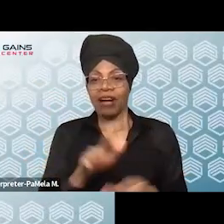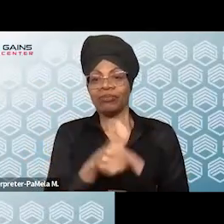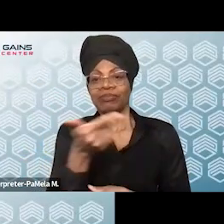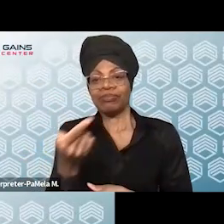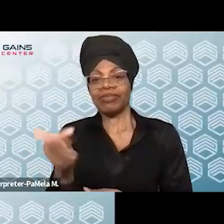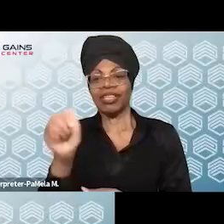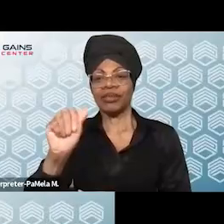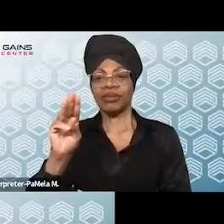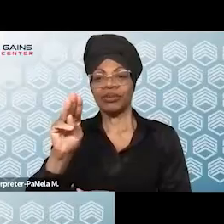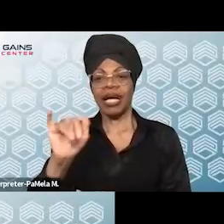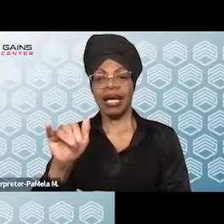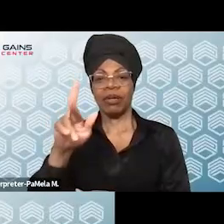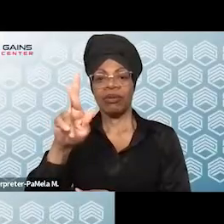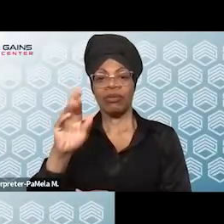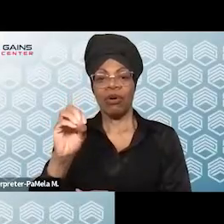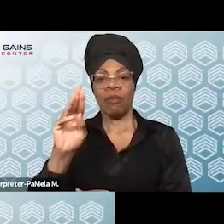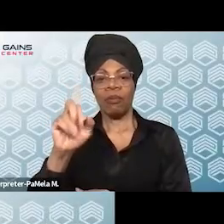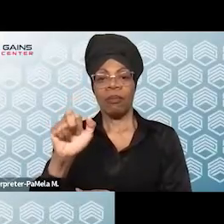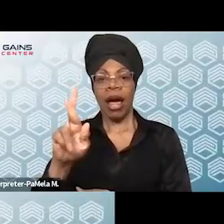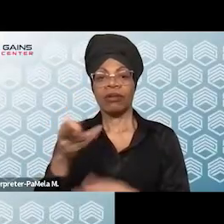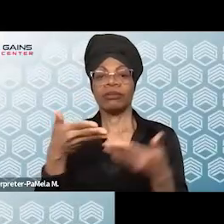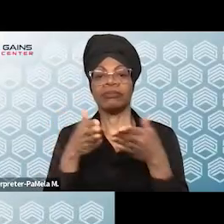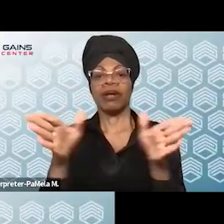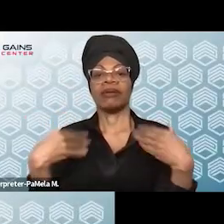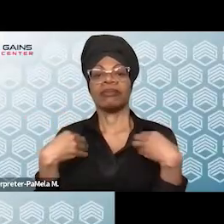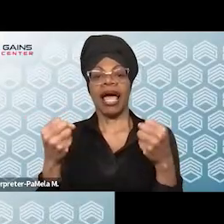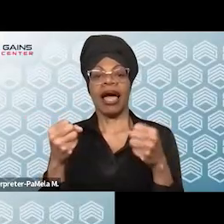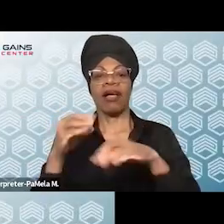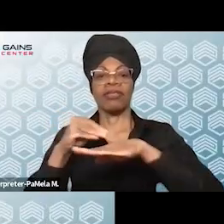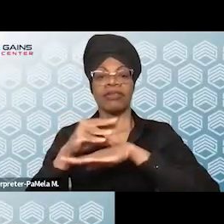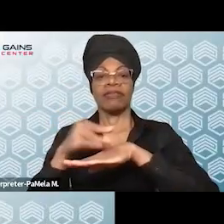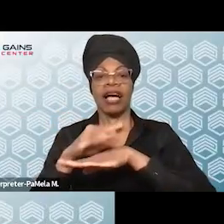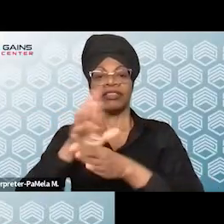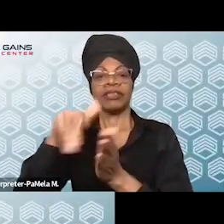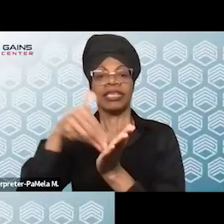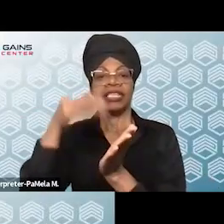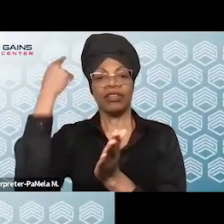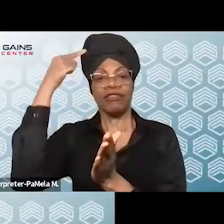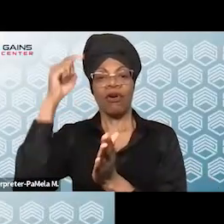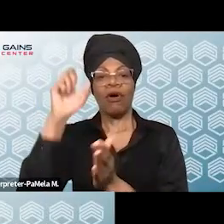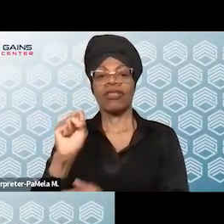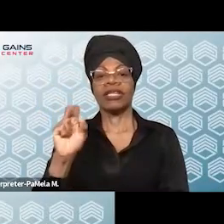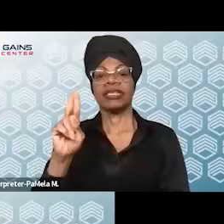who is a Public Health Advisor for the Center for Substance Abuse Treatment at SAMHSA. Amy?